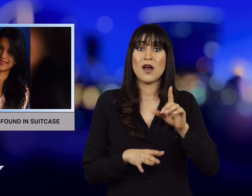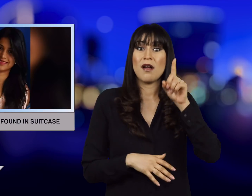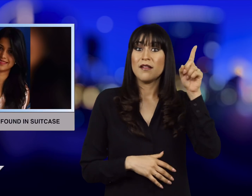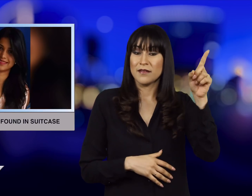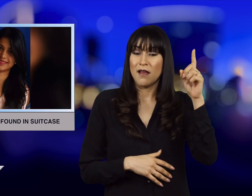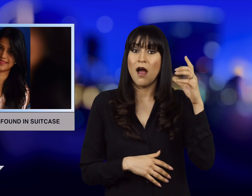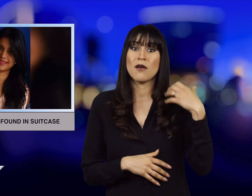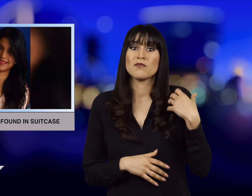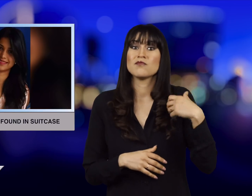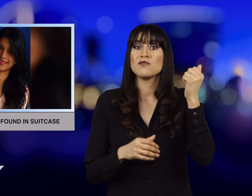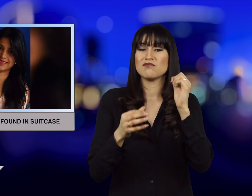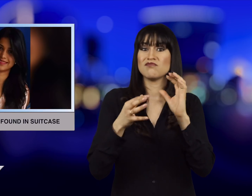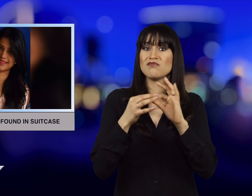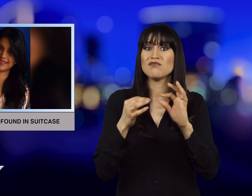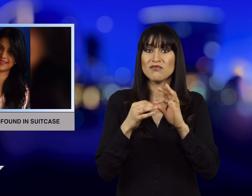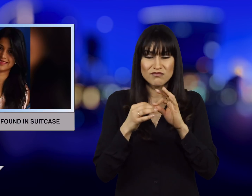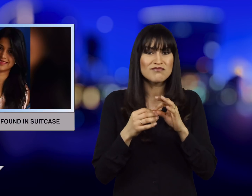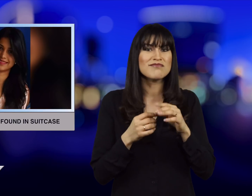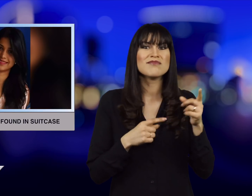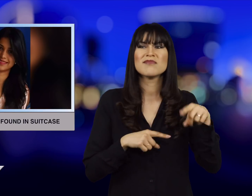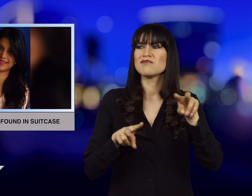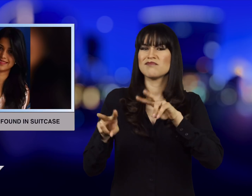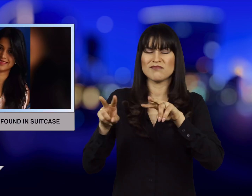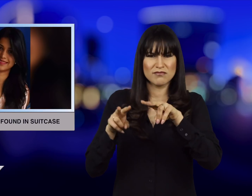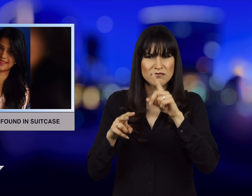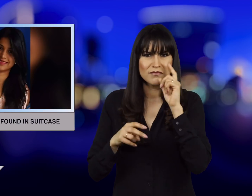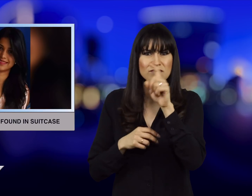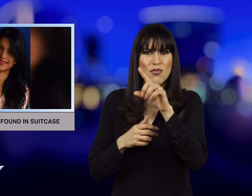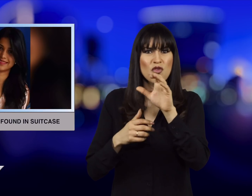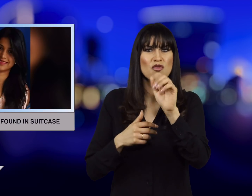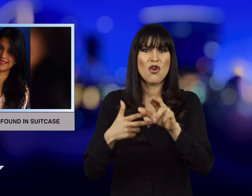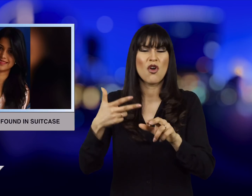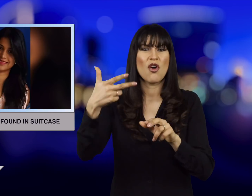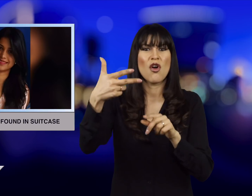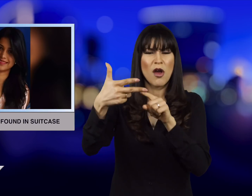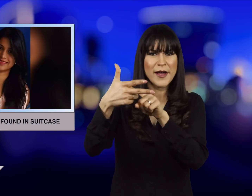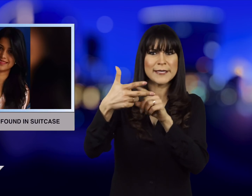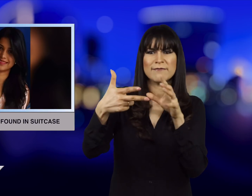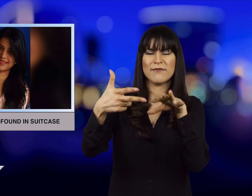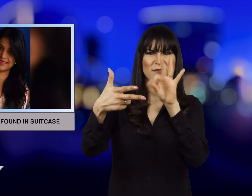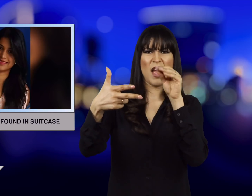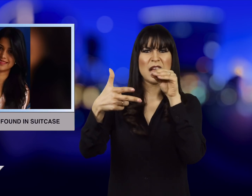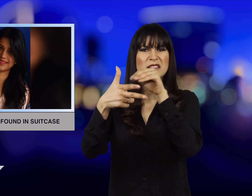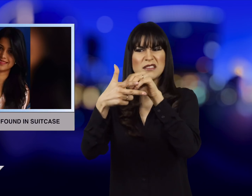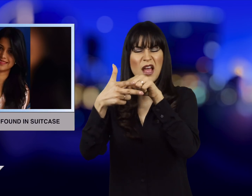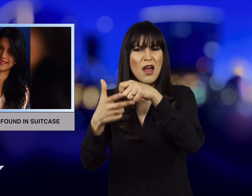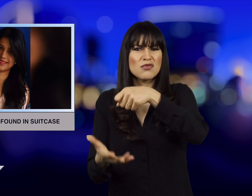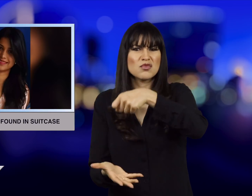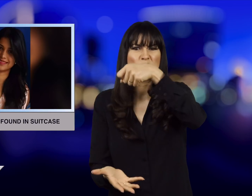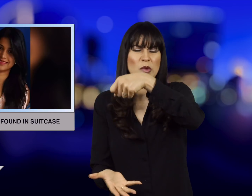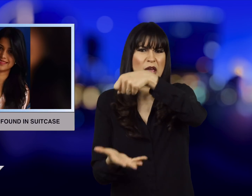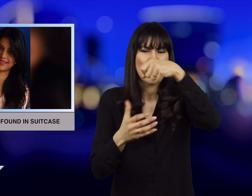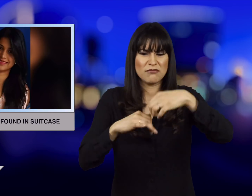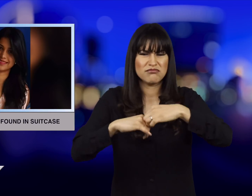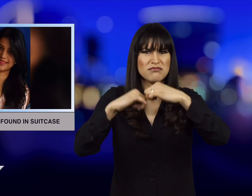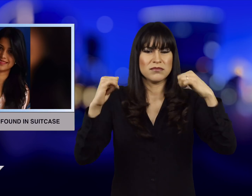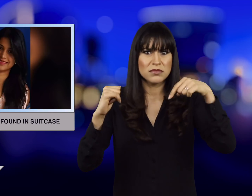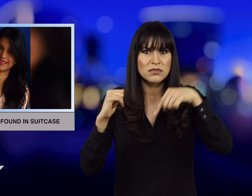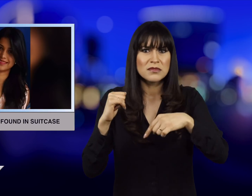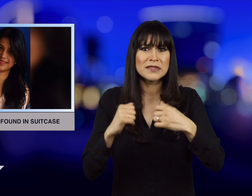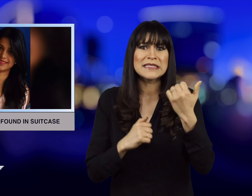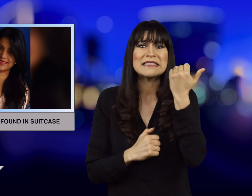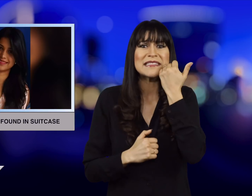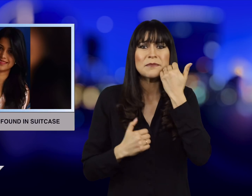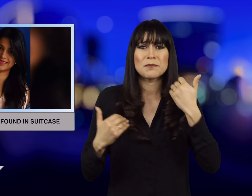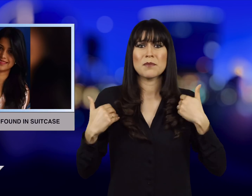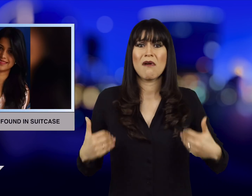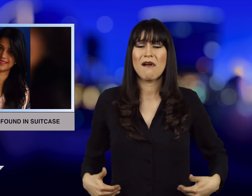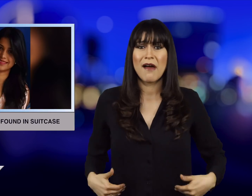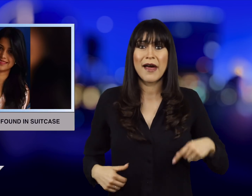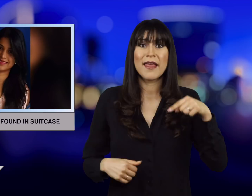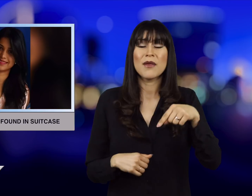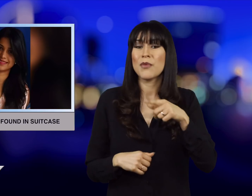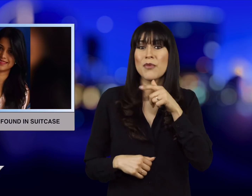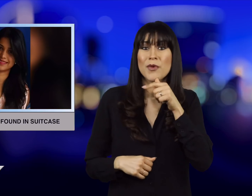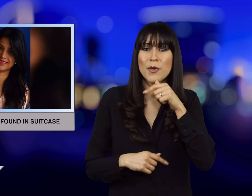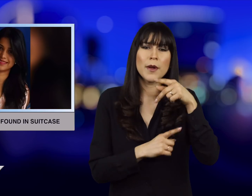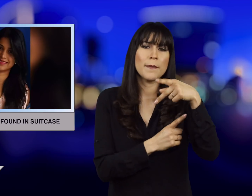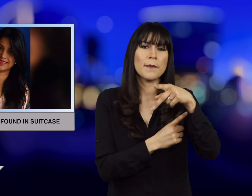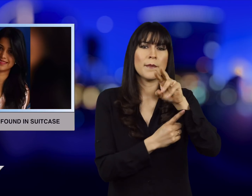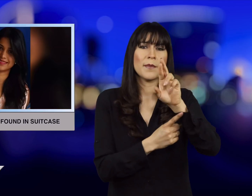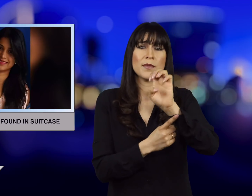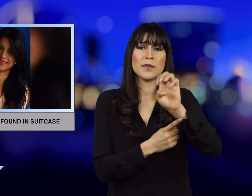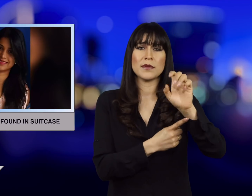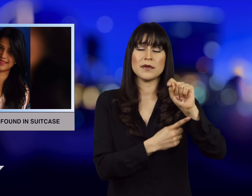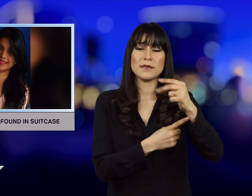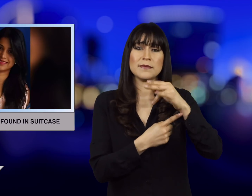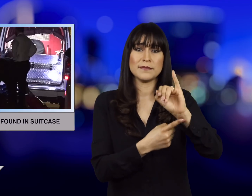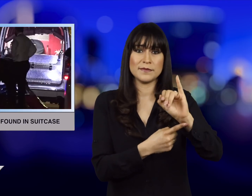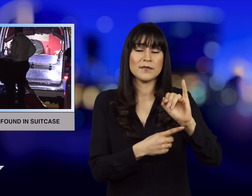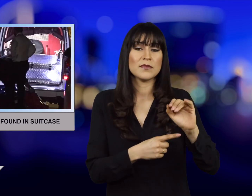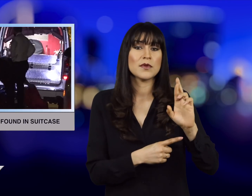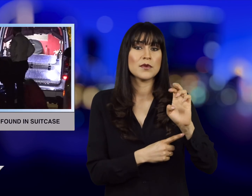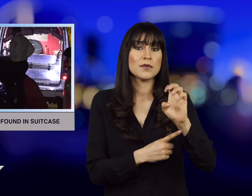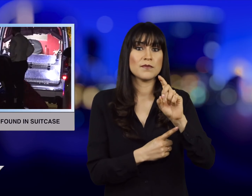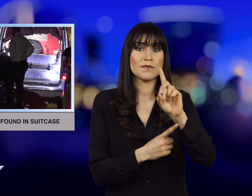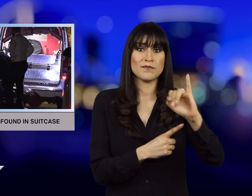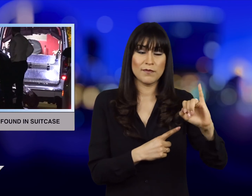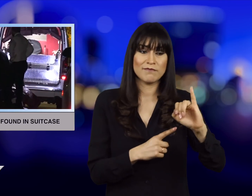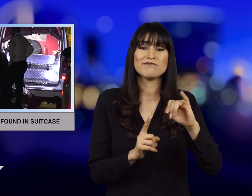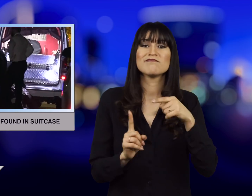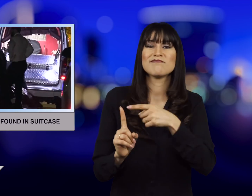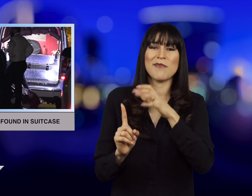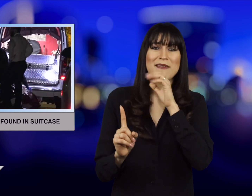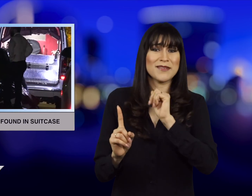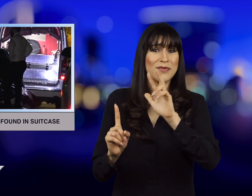Authorities in Australia say the body of 32-year-old Preethi Reddy was found stuffed inside a suitcase